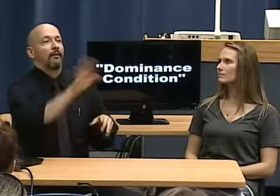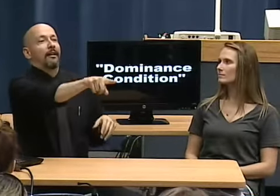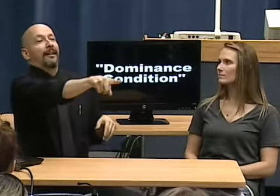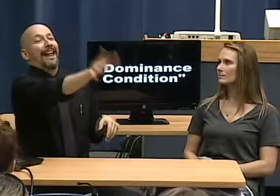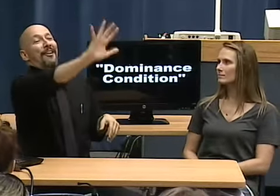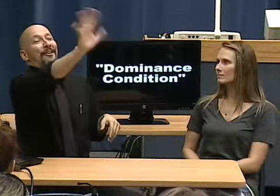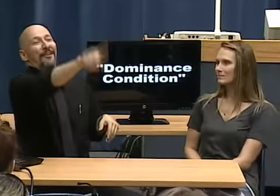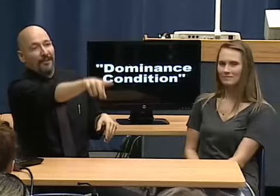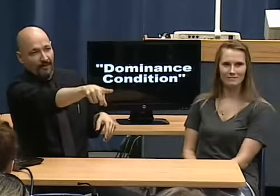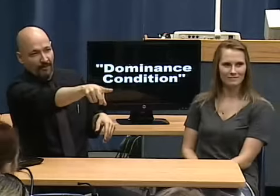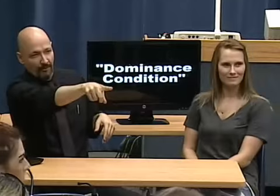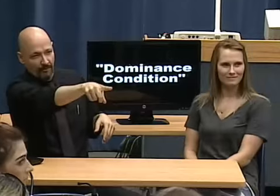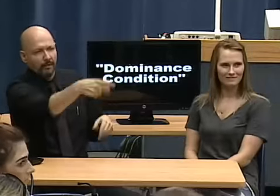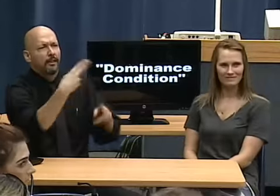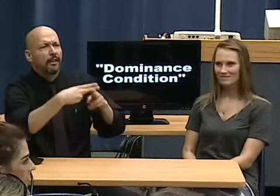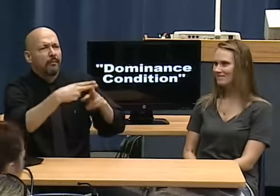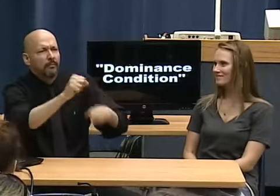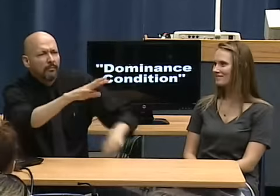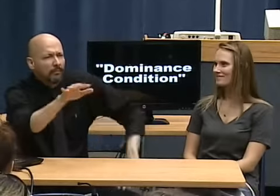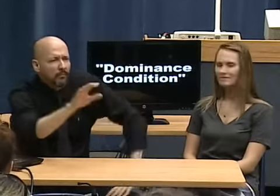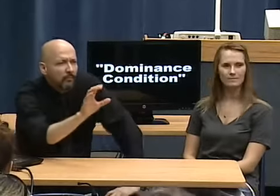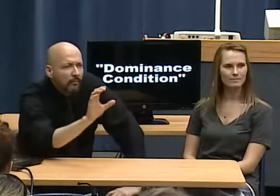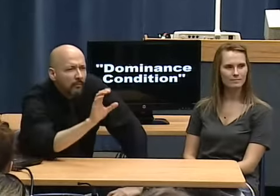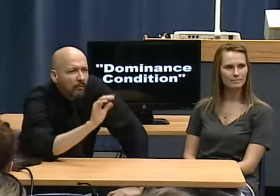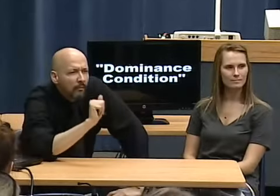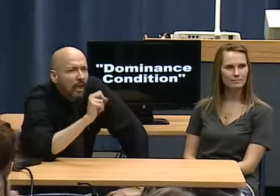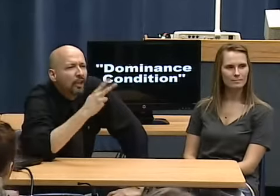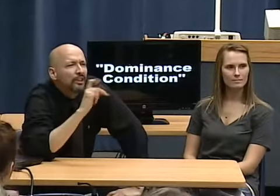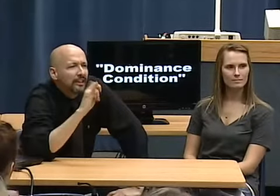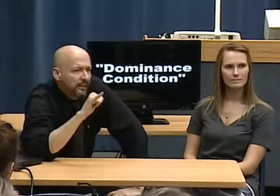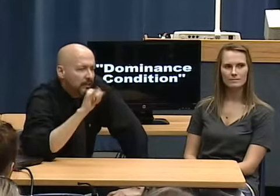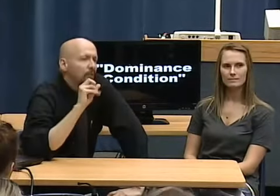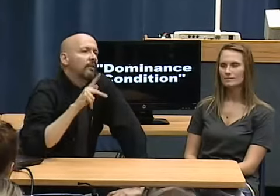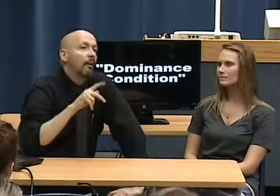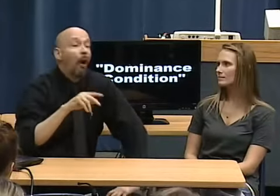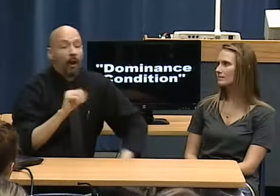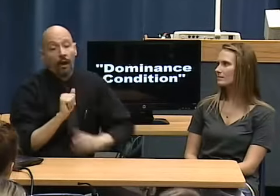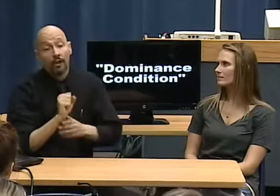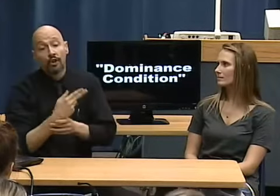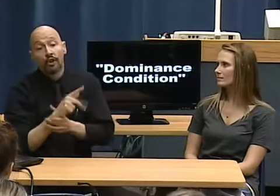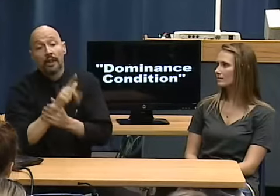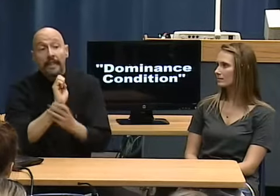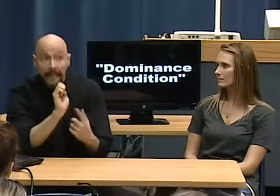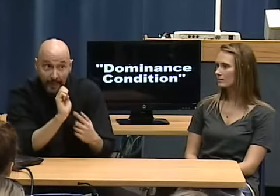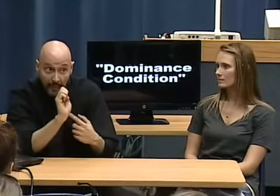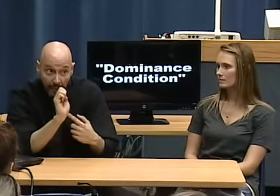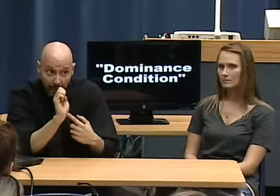You! Hey, you. What's your name? Spell it. C-...A-S-H-L-E-Y? OK A-S-H-L-E-E?